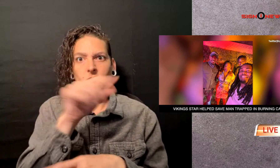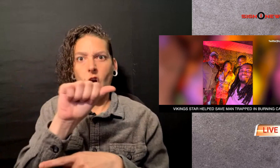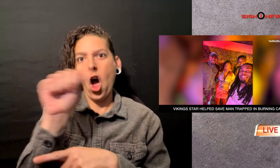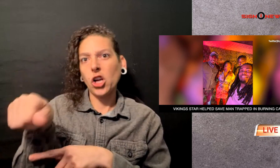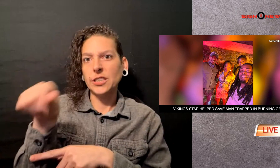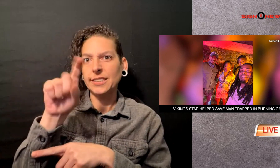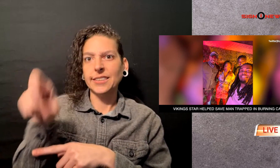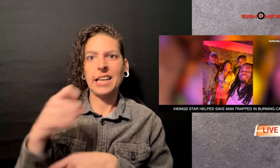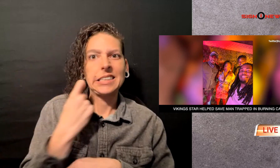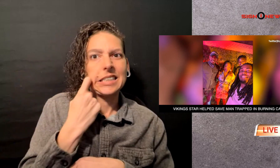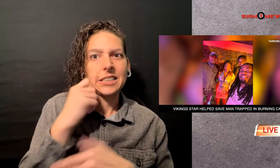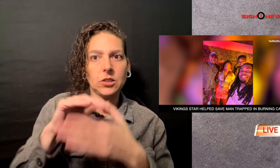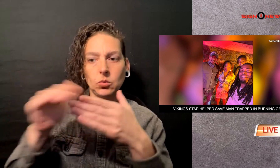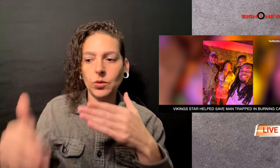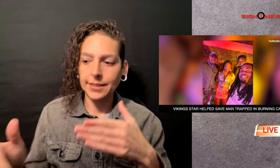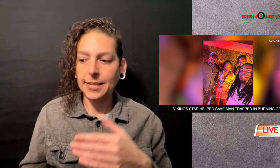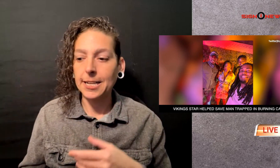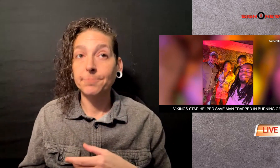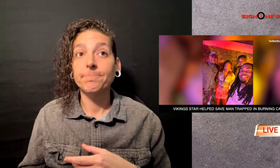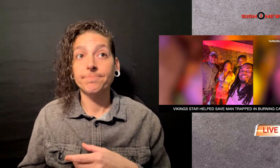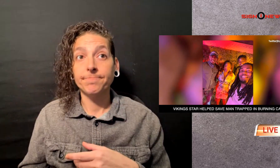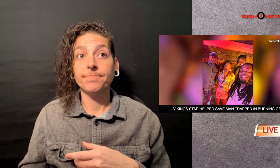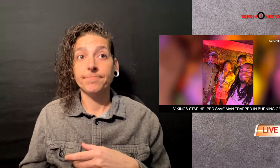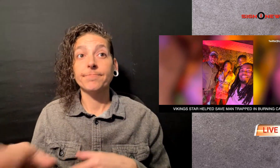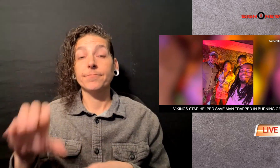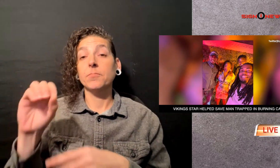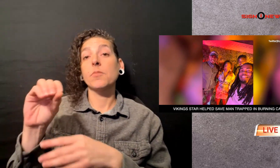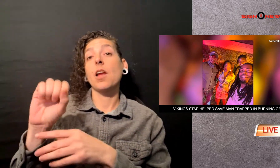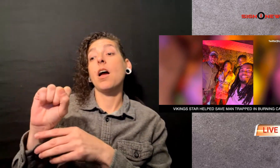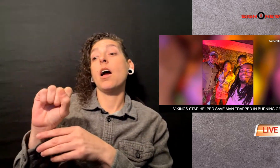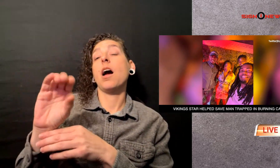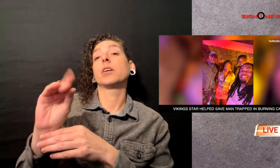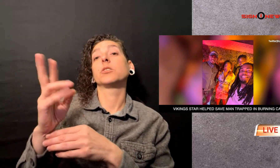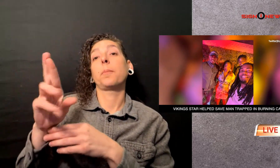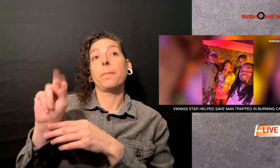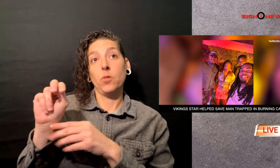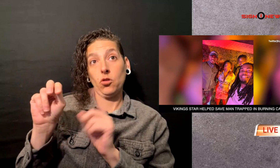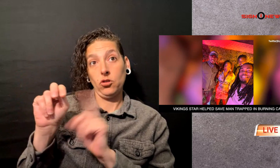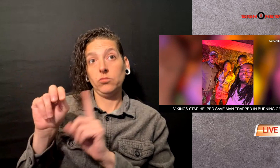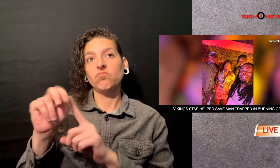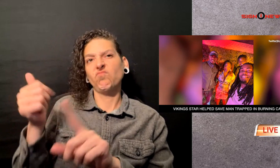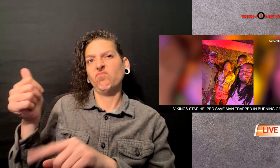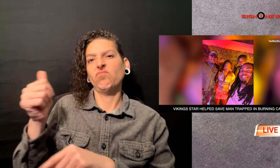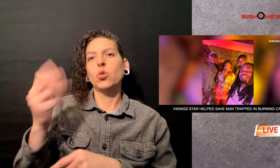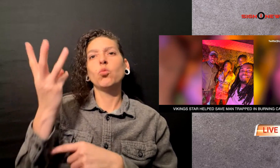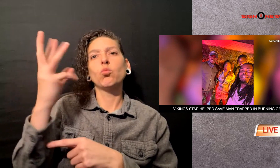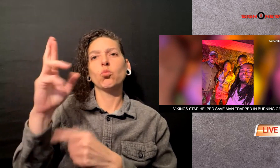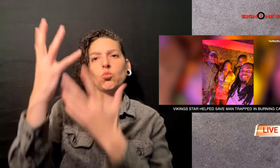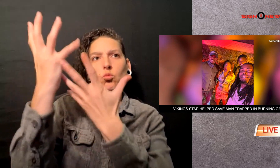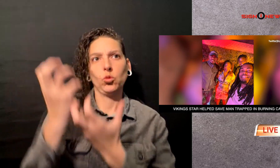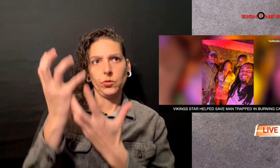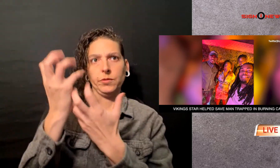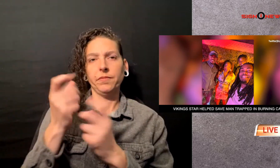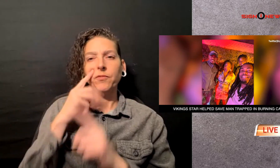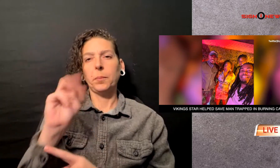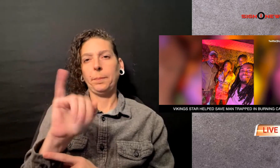Austin Texas this weekend Osborn is a wide receiver for the Minnesota Vikings